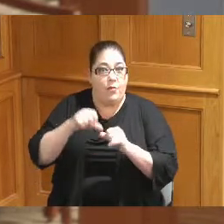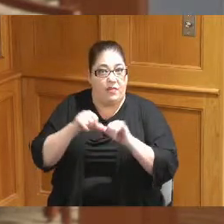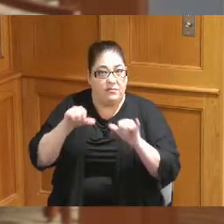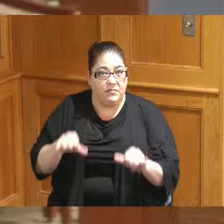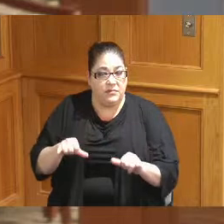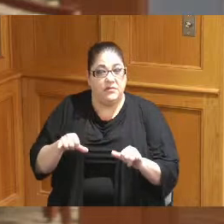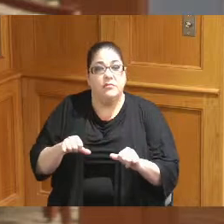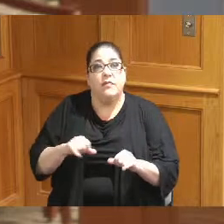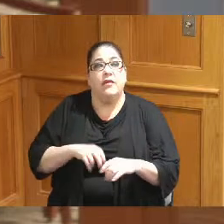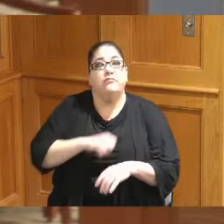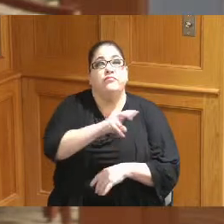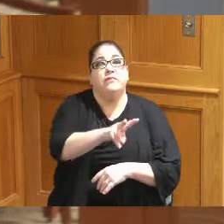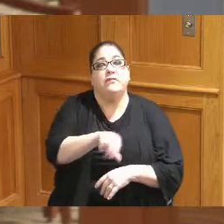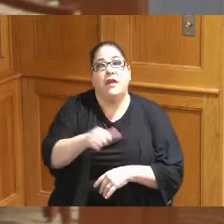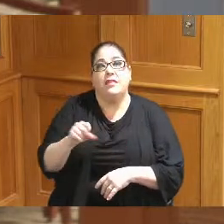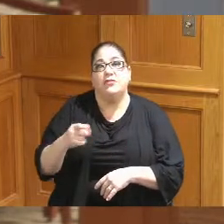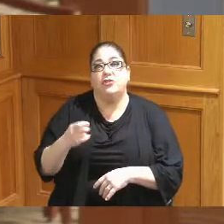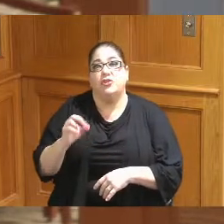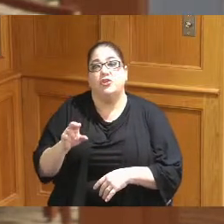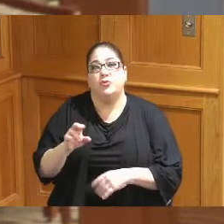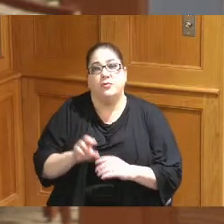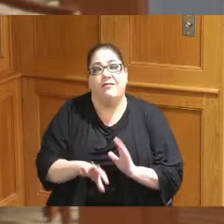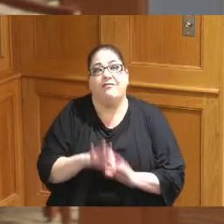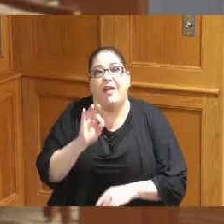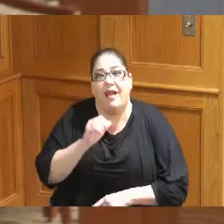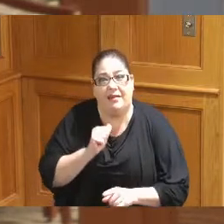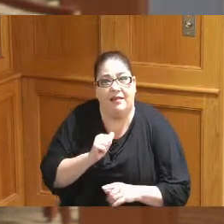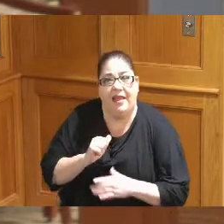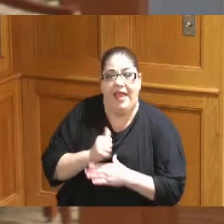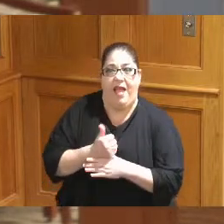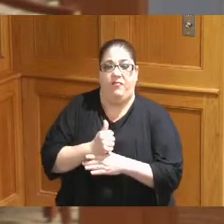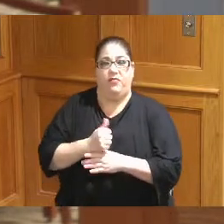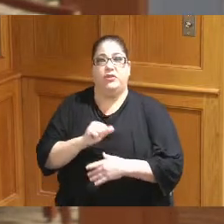different shelter we don't find them on the street and the average shelter length of stay is 46 days